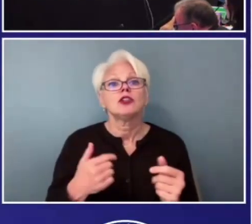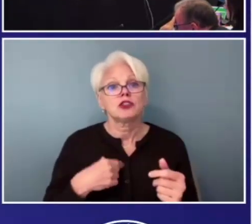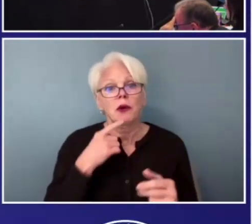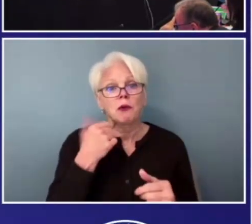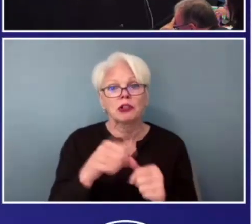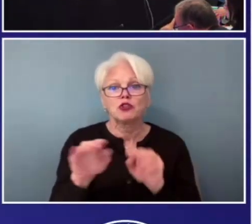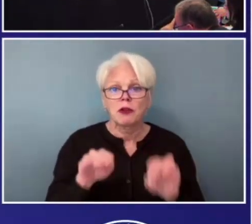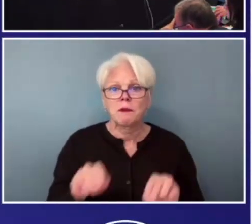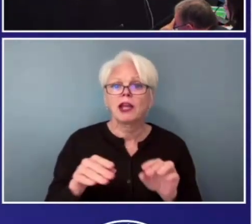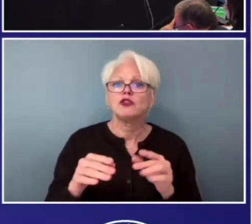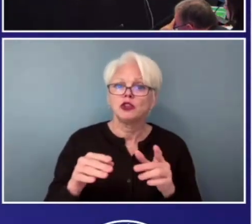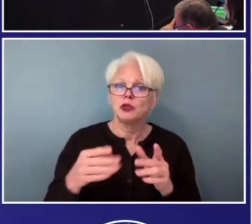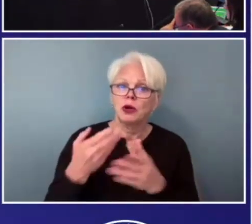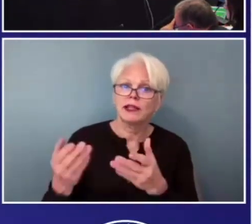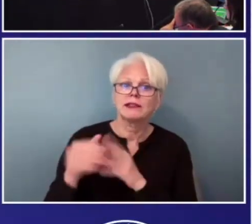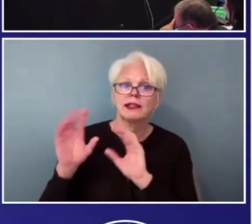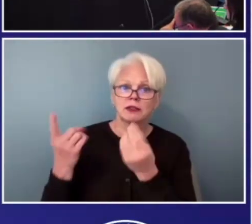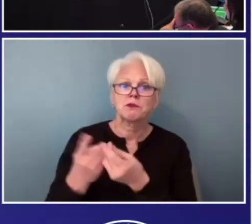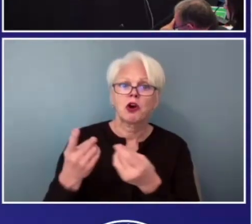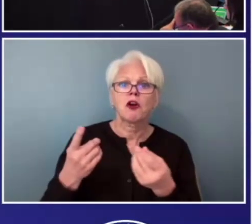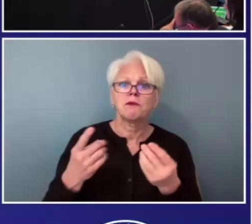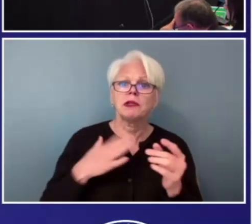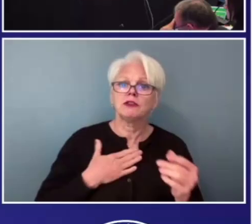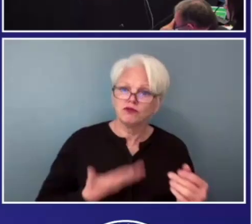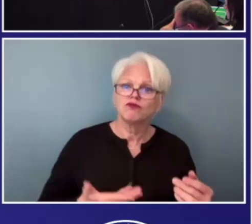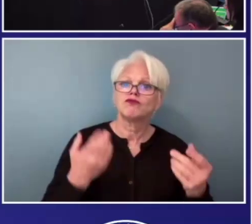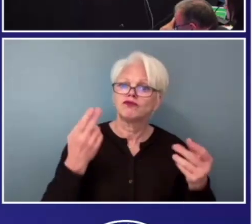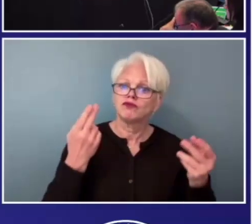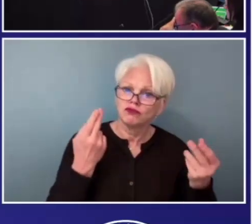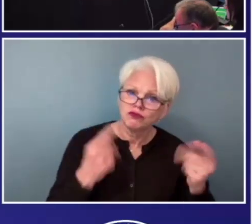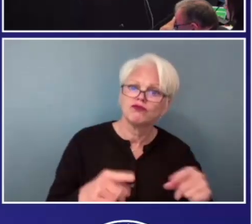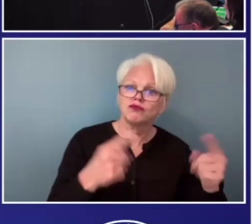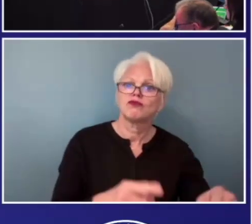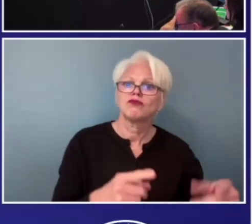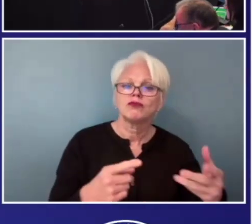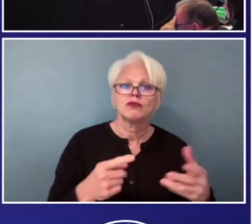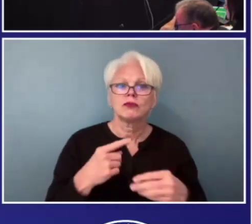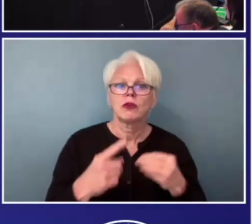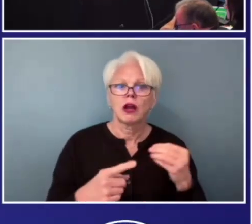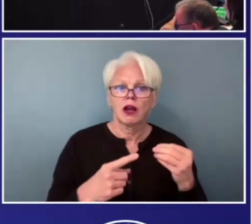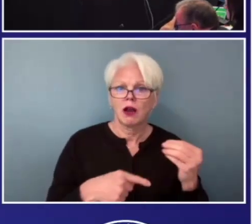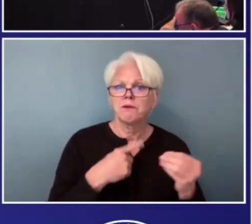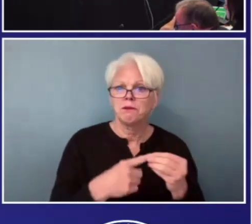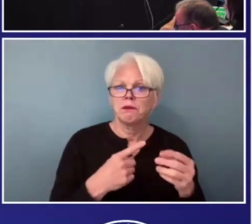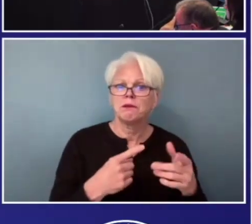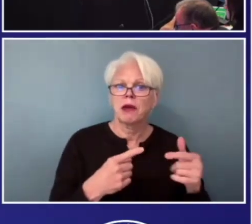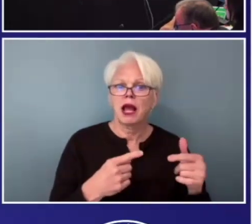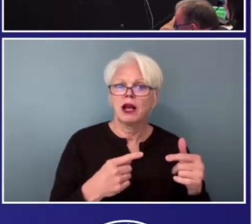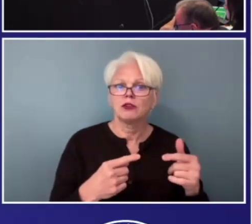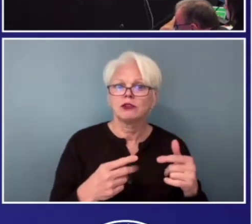we think about the remainder of the package that we were dealing with. We talked about proration of each